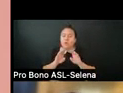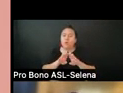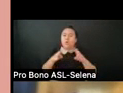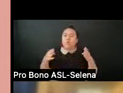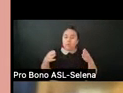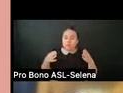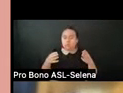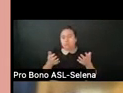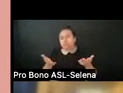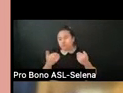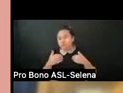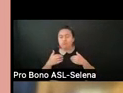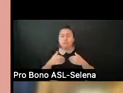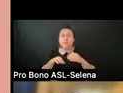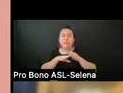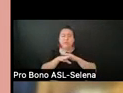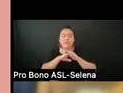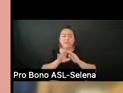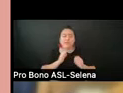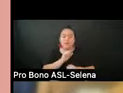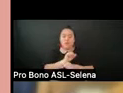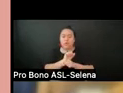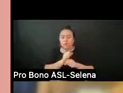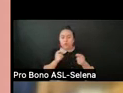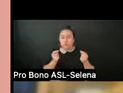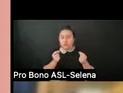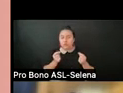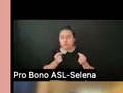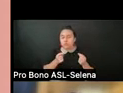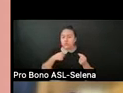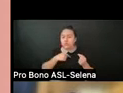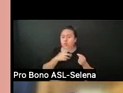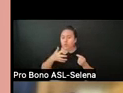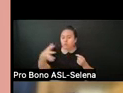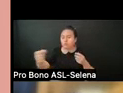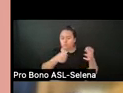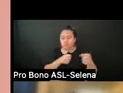And part of that process -- in part of that process, we want to bring in more perspectives in the